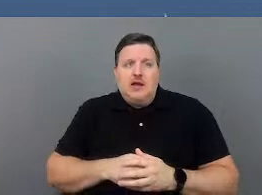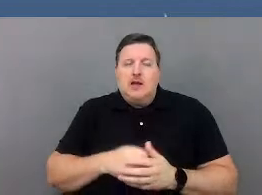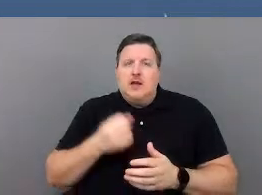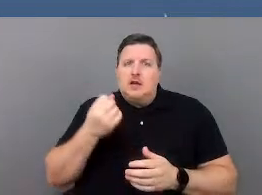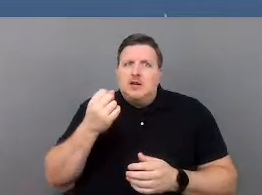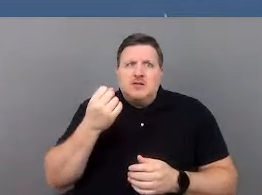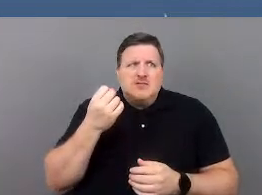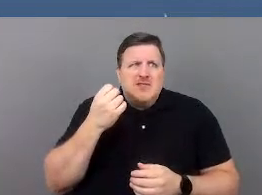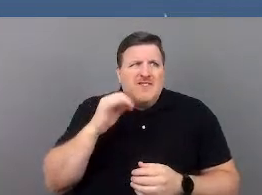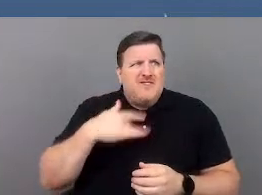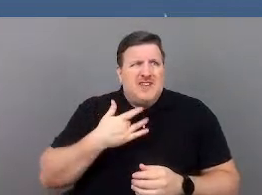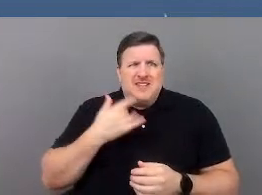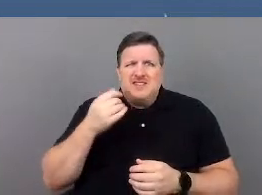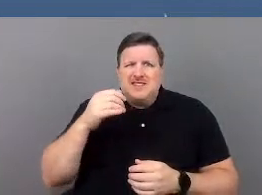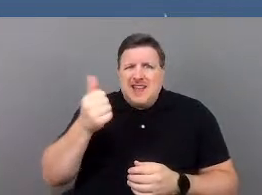OFFICER SAID SOMETHING I'LL NEVER FORGET.